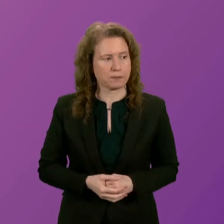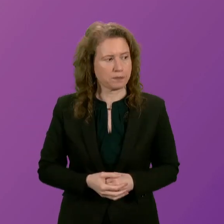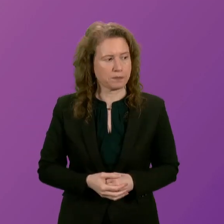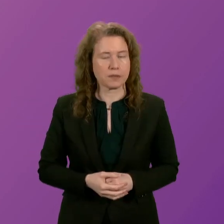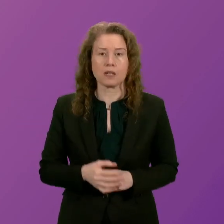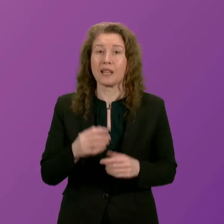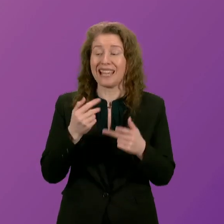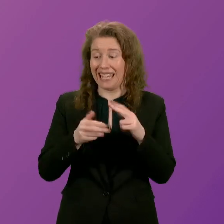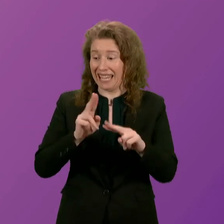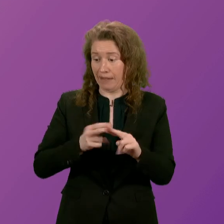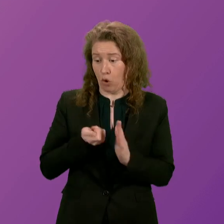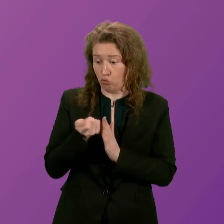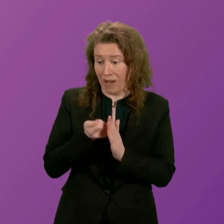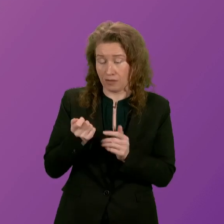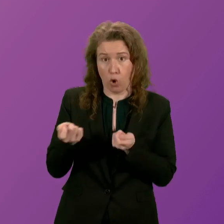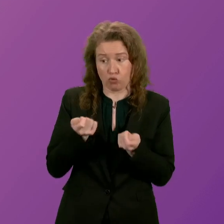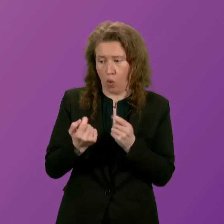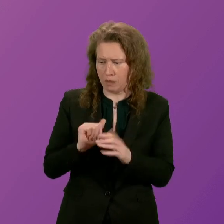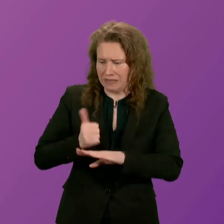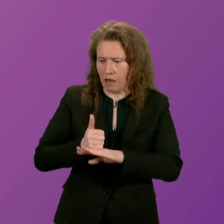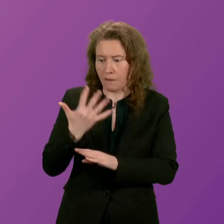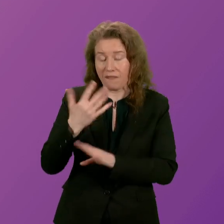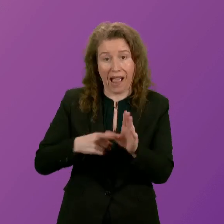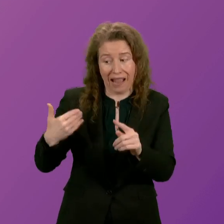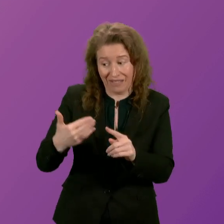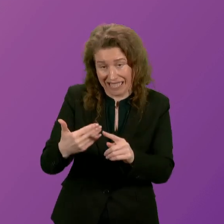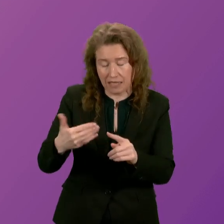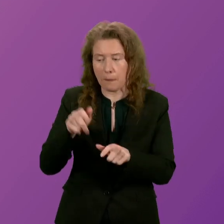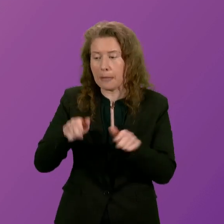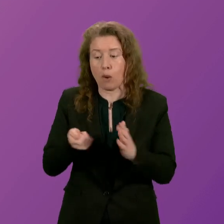if rent controls had been in place just for the past five years, people renting their homes in